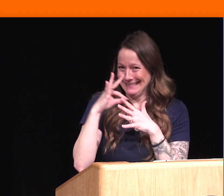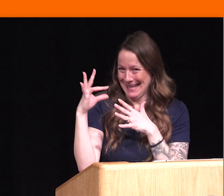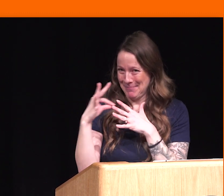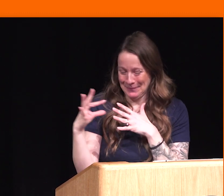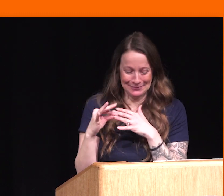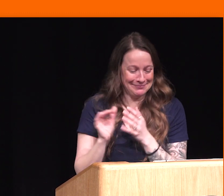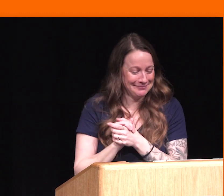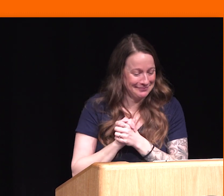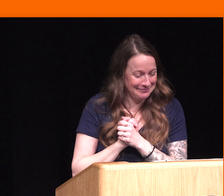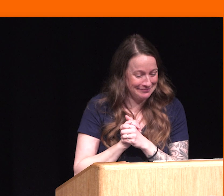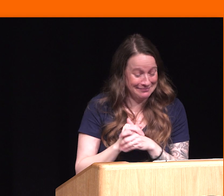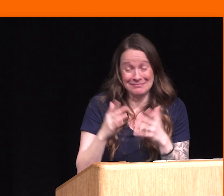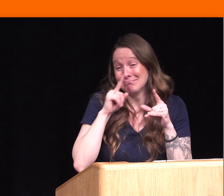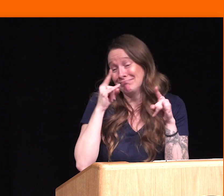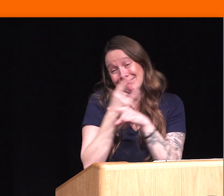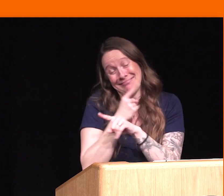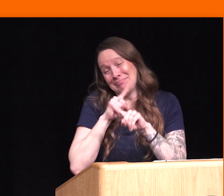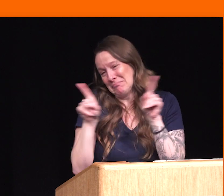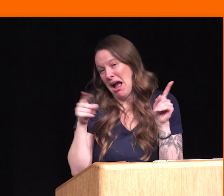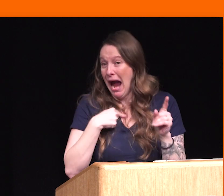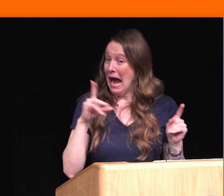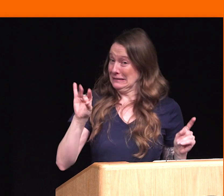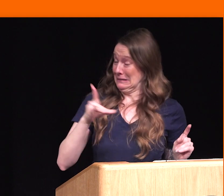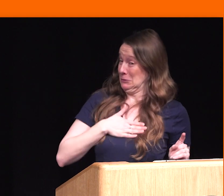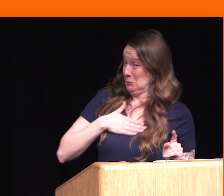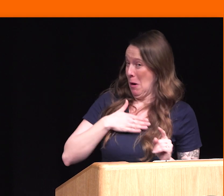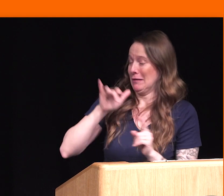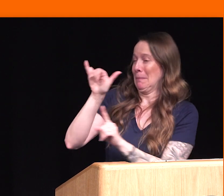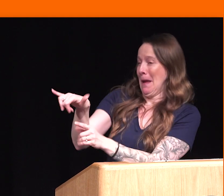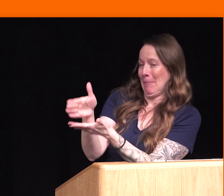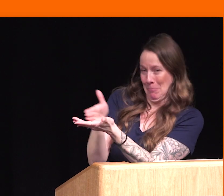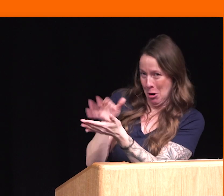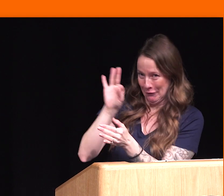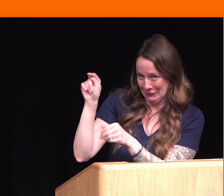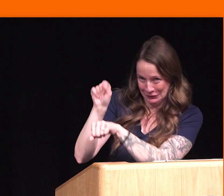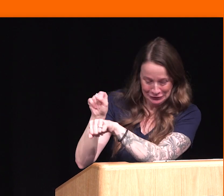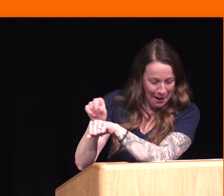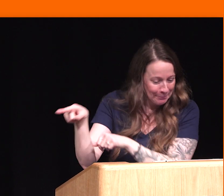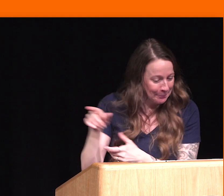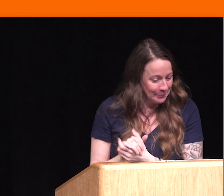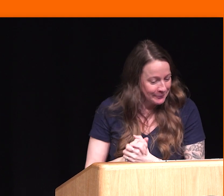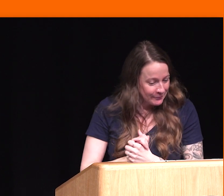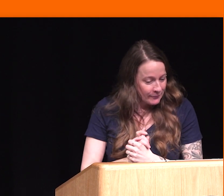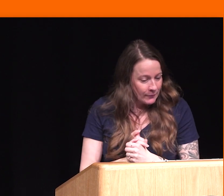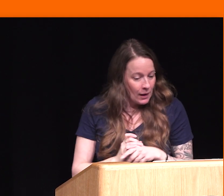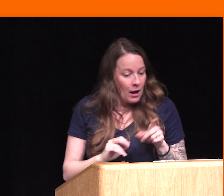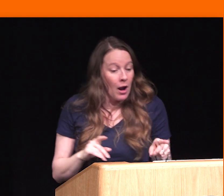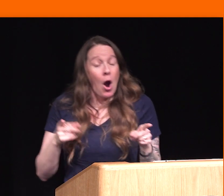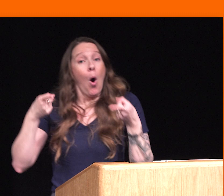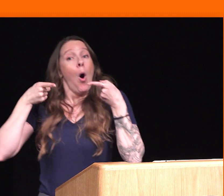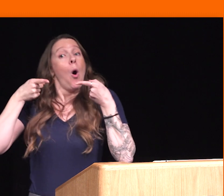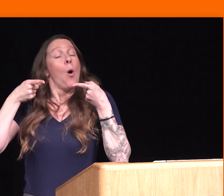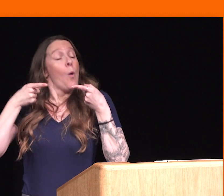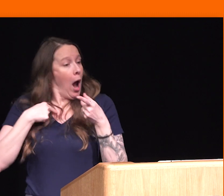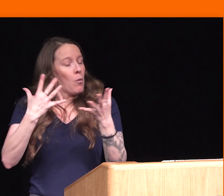I was testing water quality, so, essentially it was environmental science that I was doing, but I enjoyed that part of environmental science.